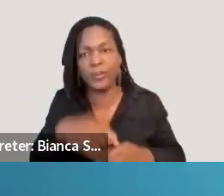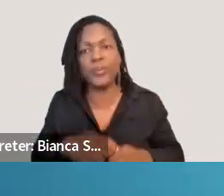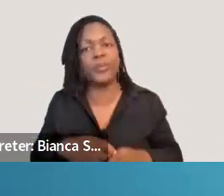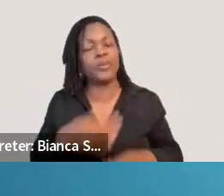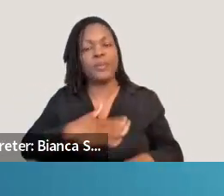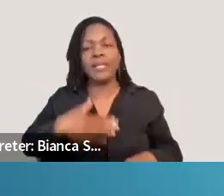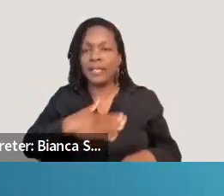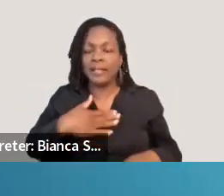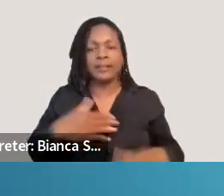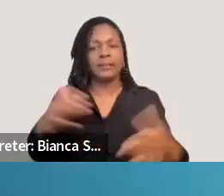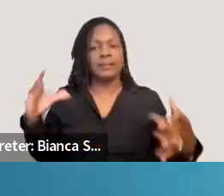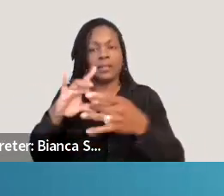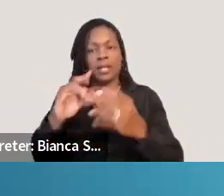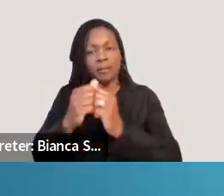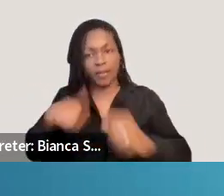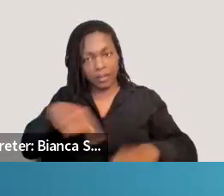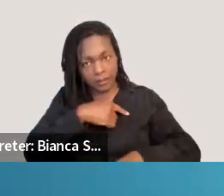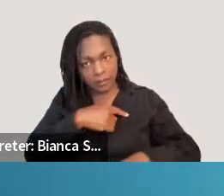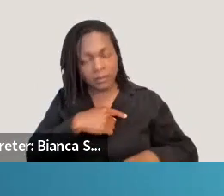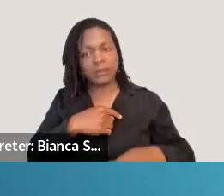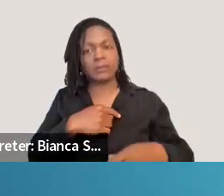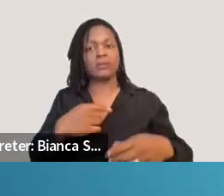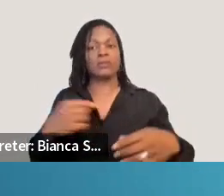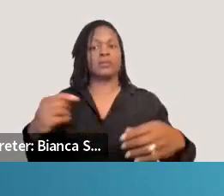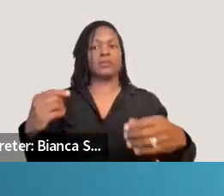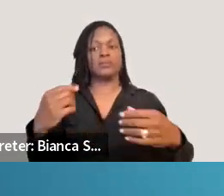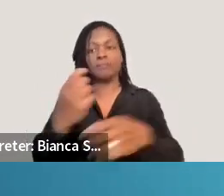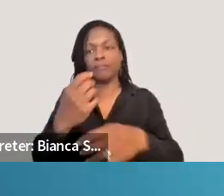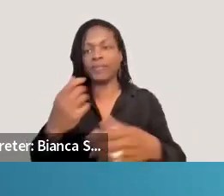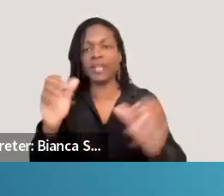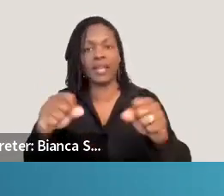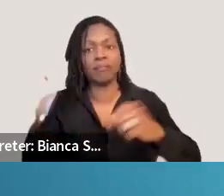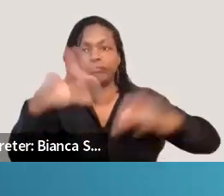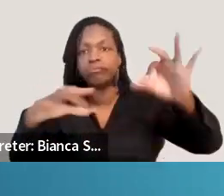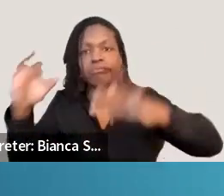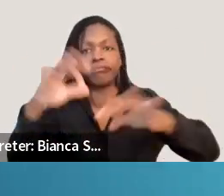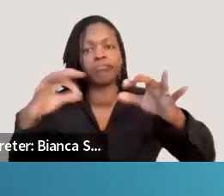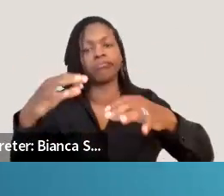So we can create more together and learn how to, you know, create a more equitable Louisiana.